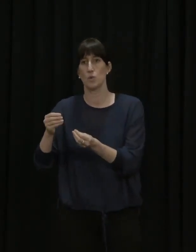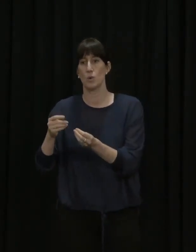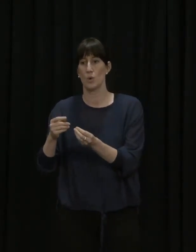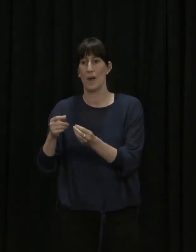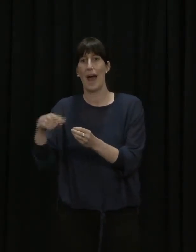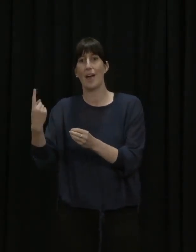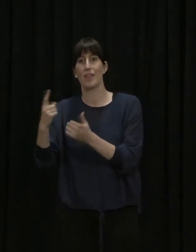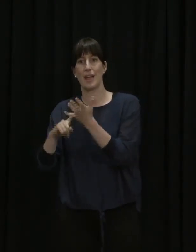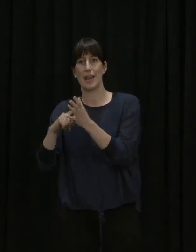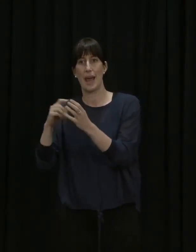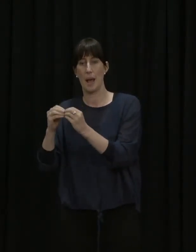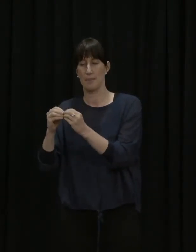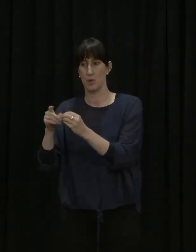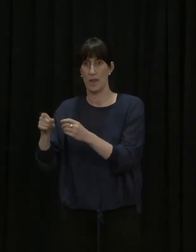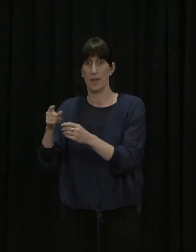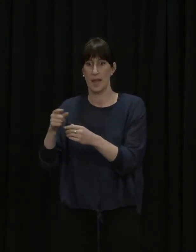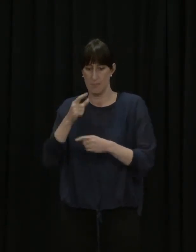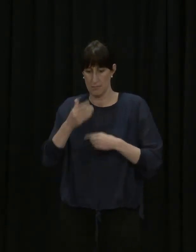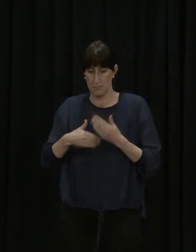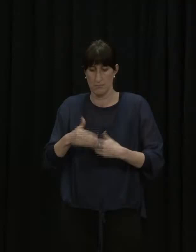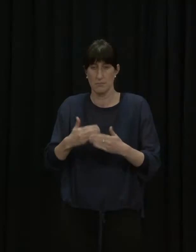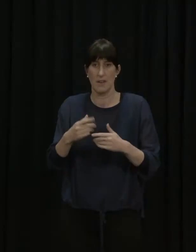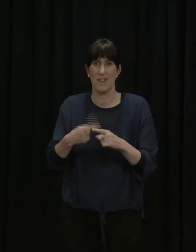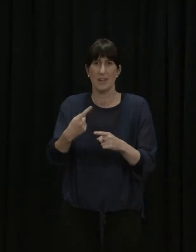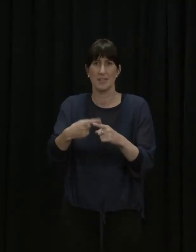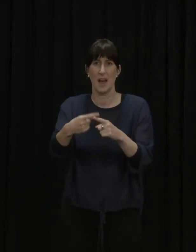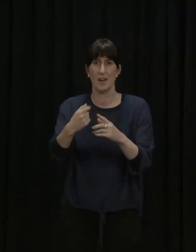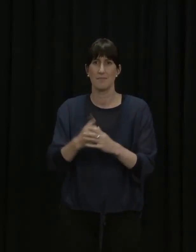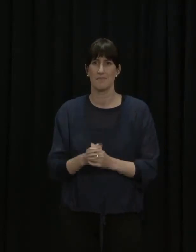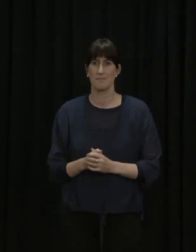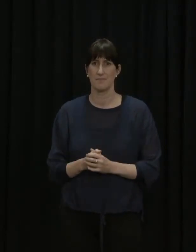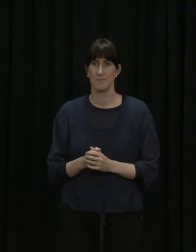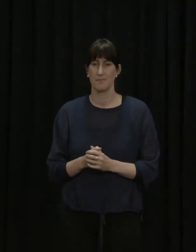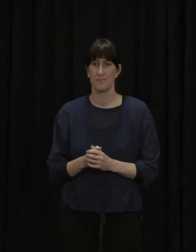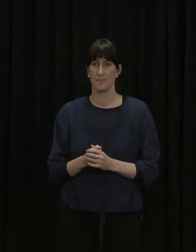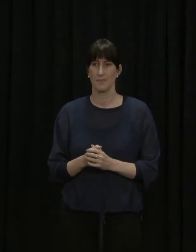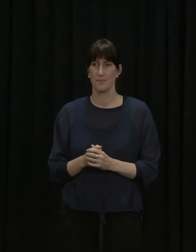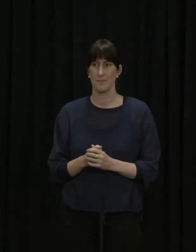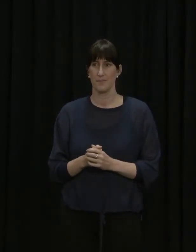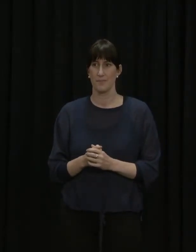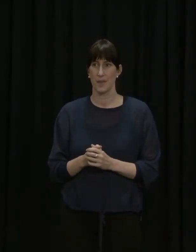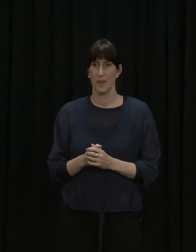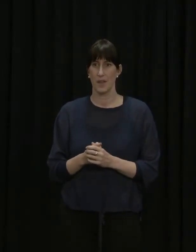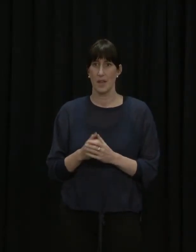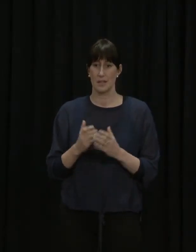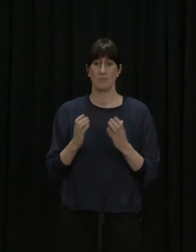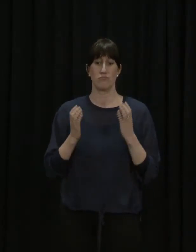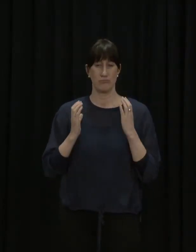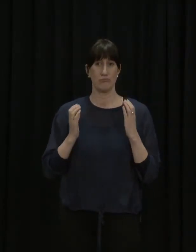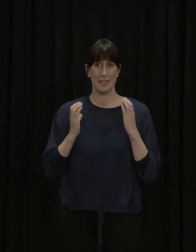working hard to share samples across the country so they can meet the turnaround time frames